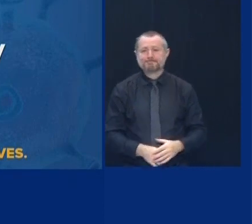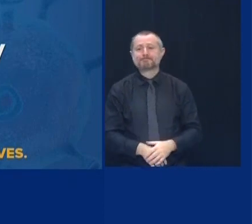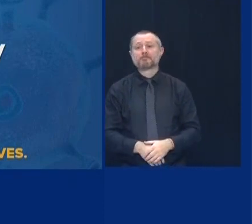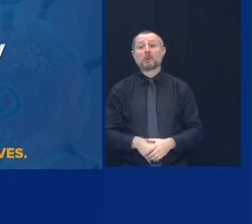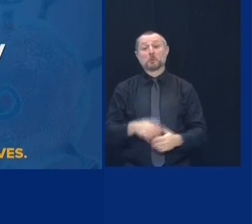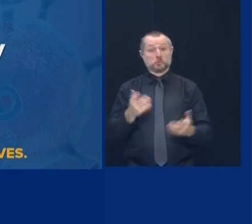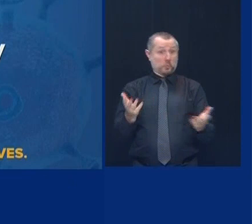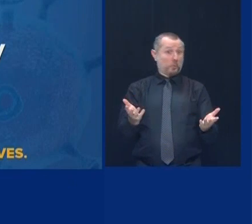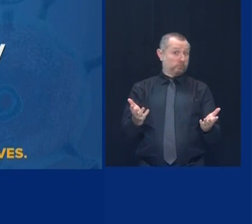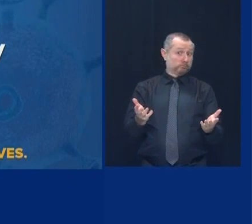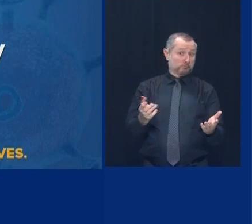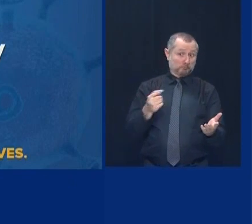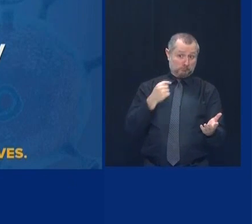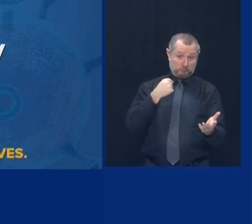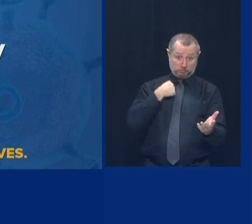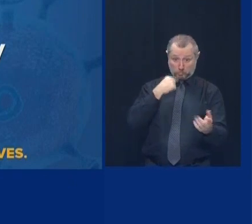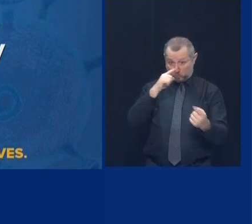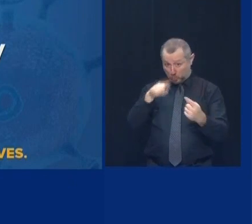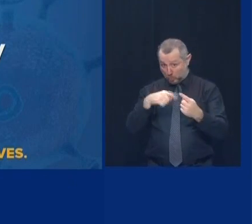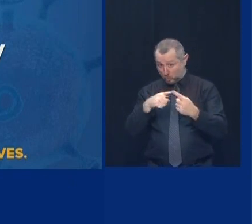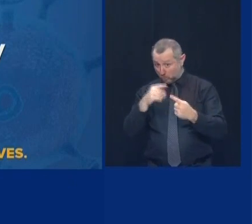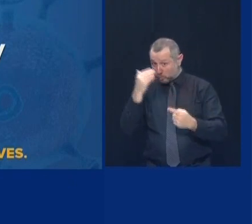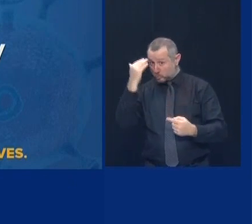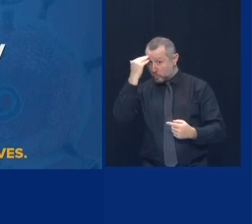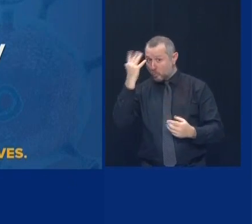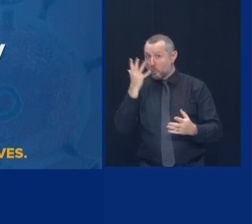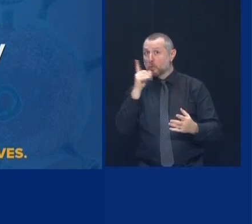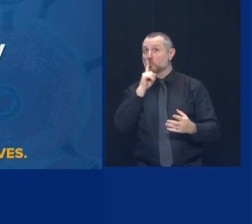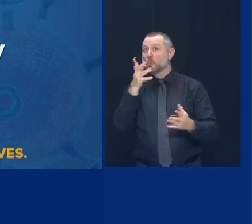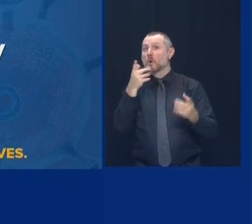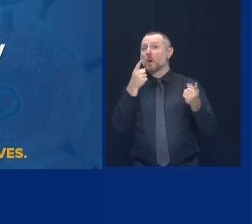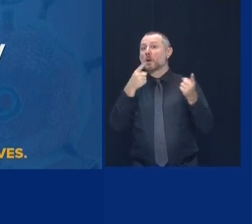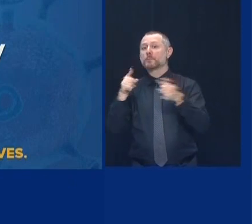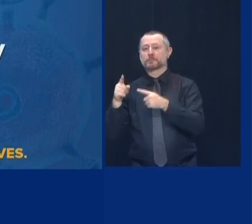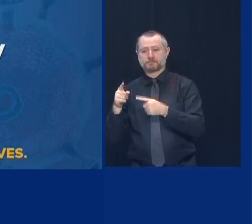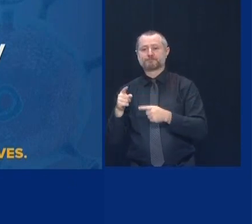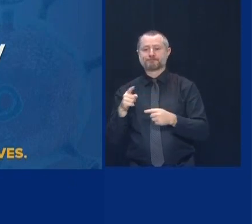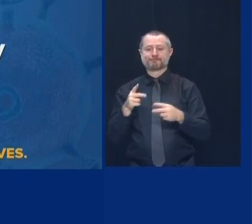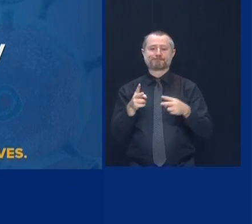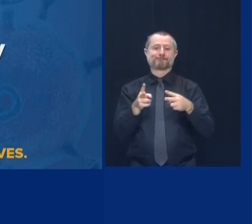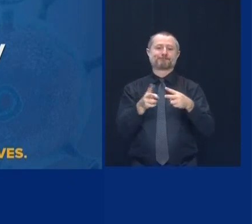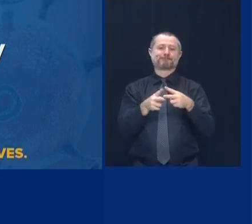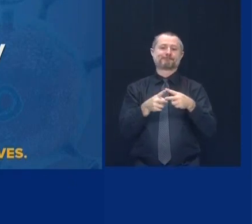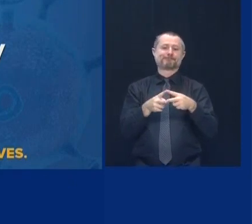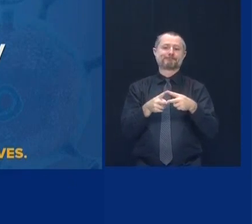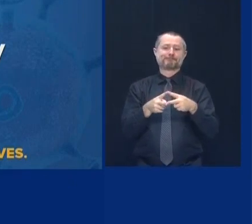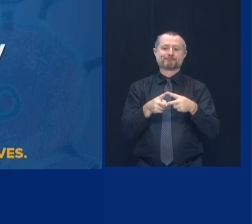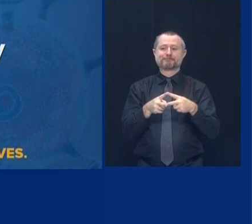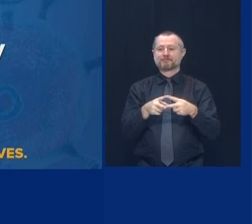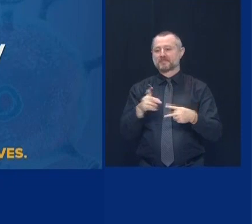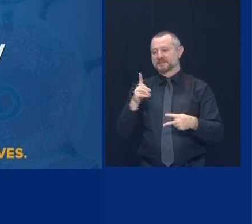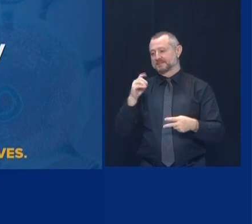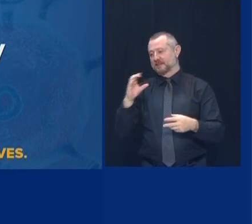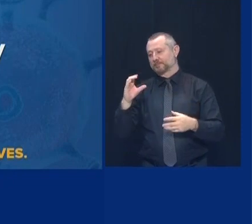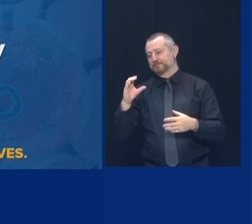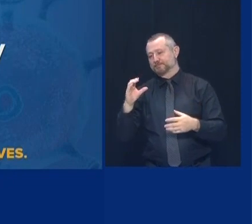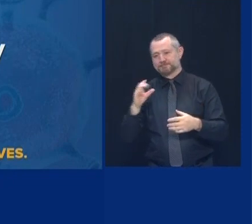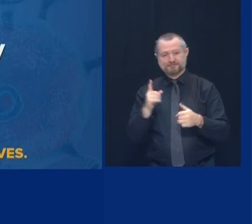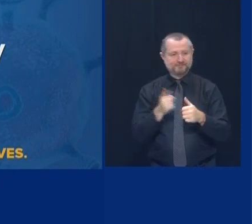RATE -- I DON'T MEAN YOU WILL PERSONALLY HAVE A HANGOVER, I AM JUST SAYING GENERALLY.